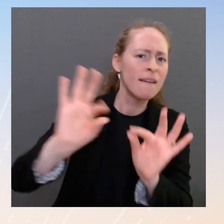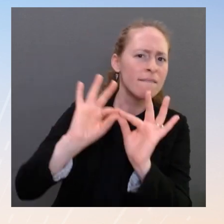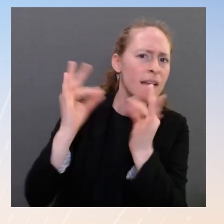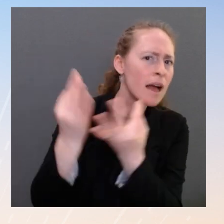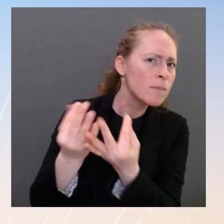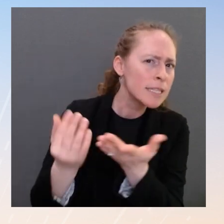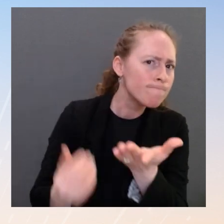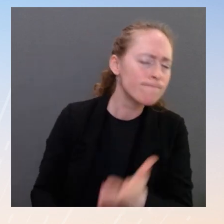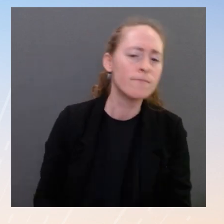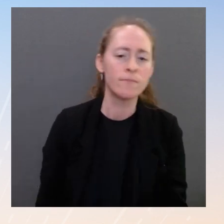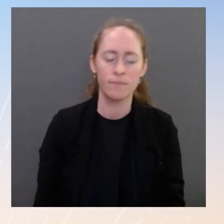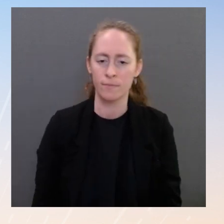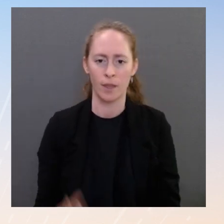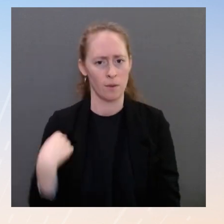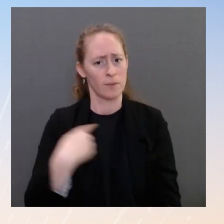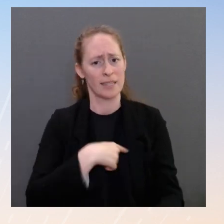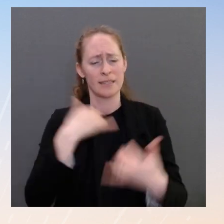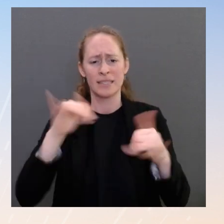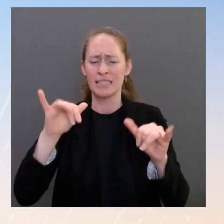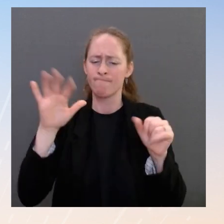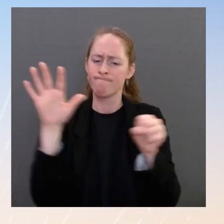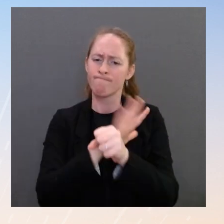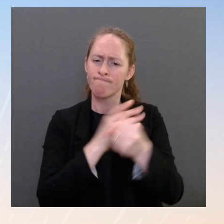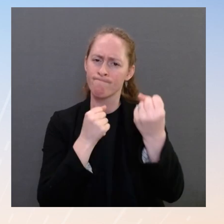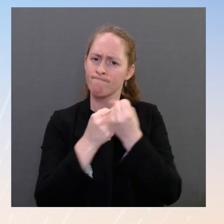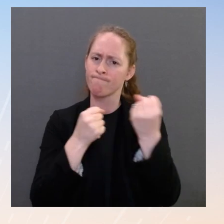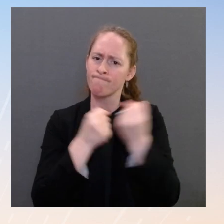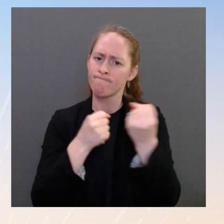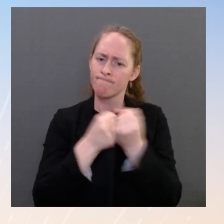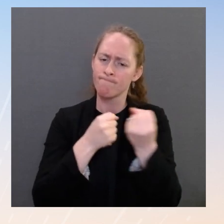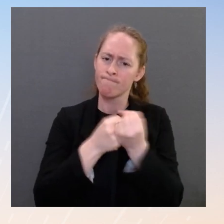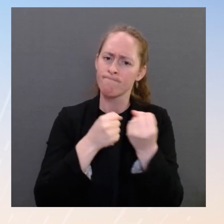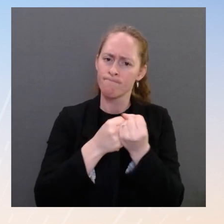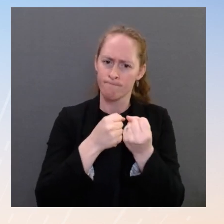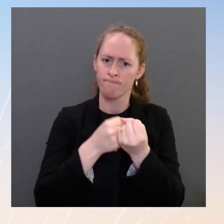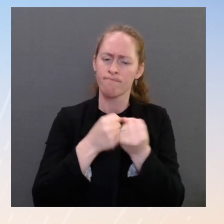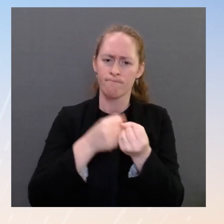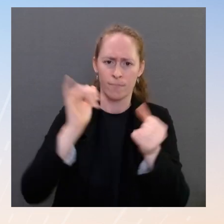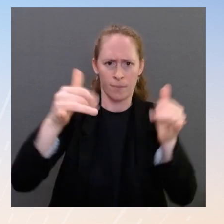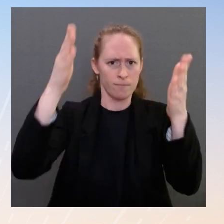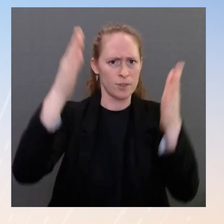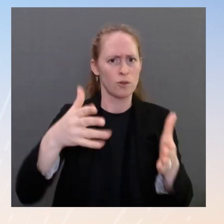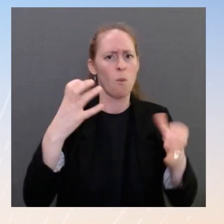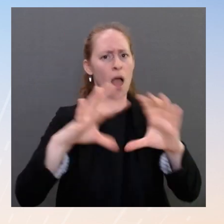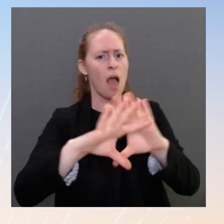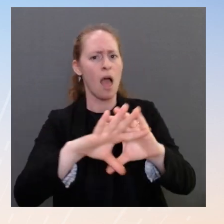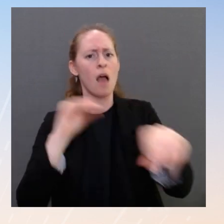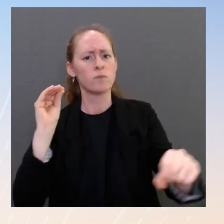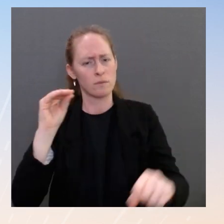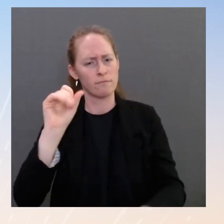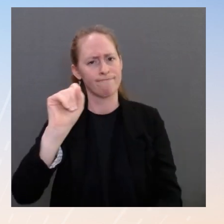Whelan at every opportunity. And using wrongful detention as a bargaining chip represents a threat to the safety of everyone traveling,